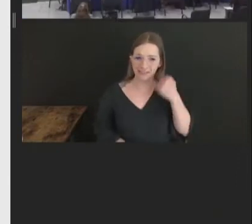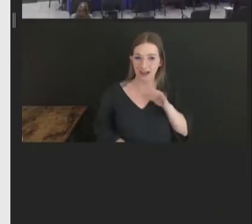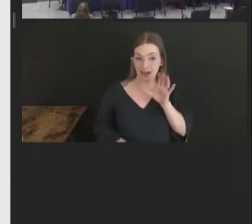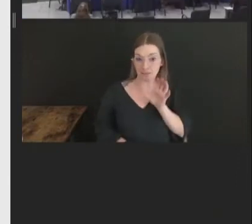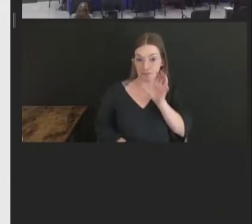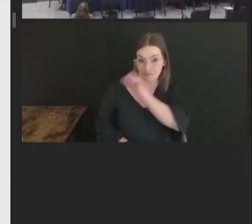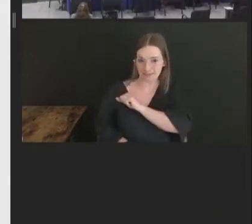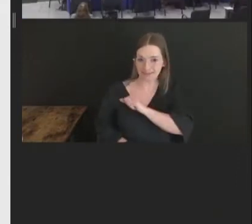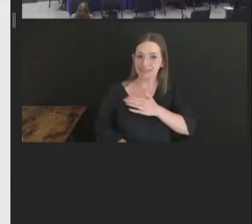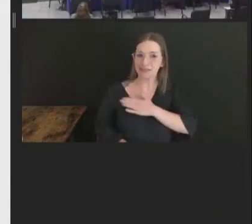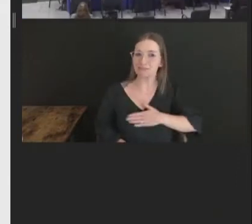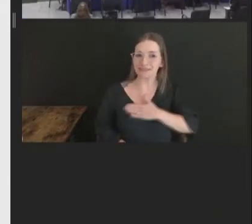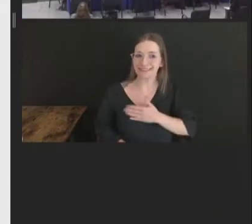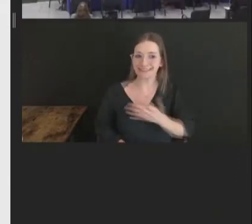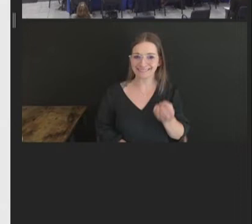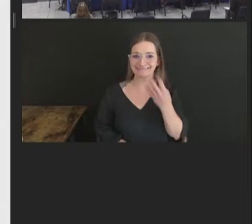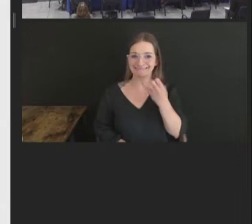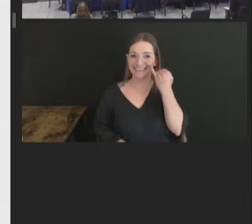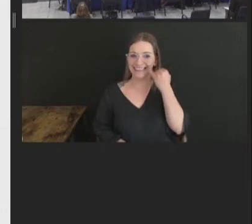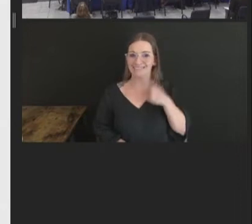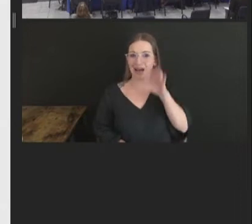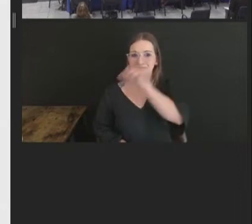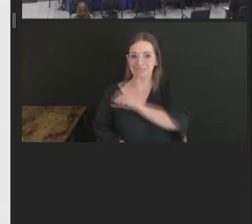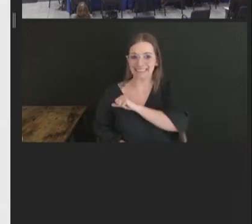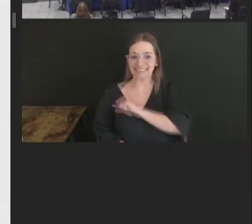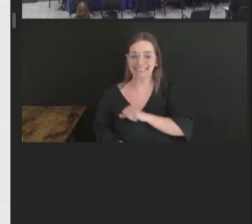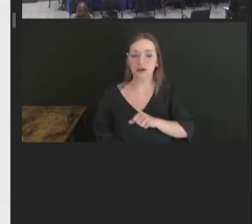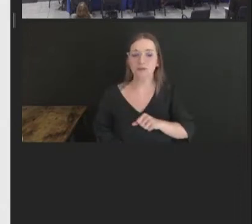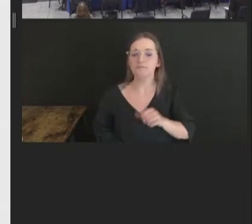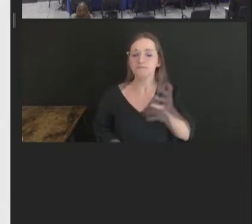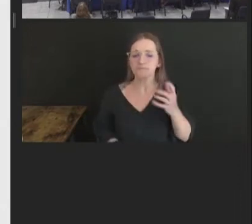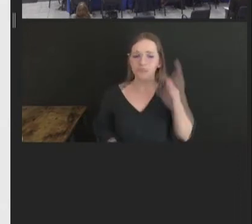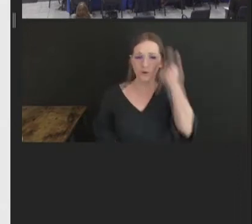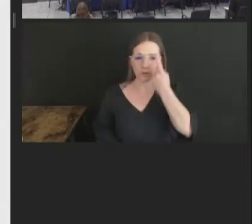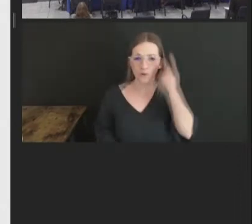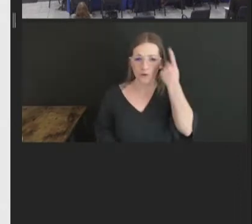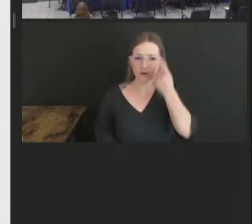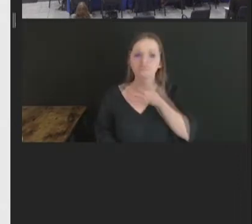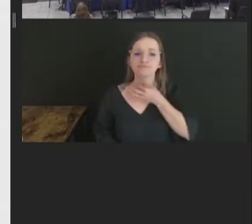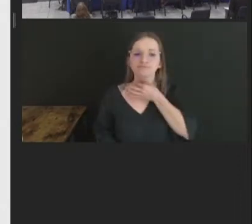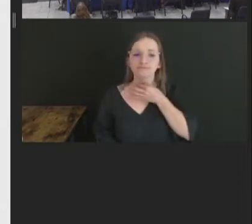me know I missed it, and I'll review the slides if so. But I'm wondering about the Novavax vaccine